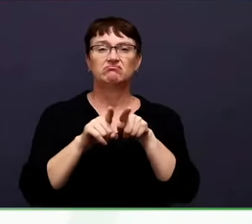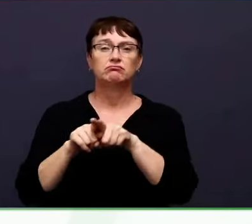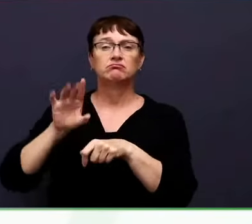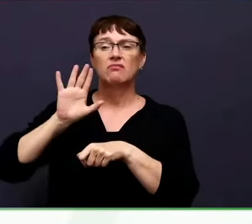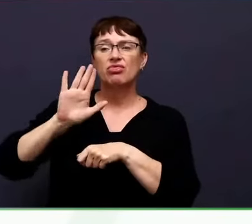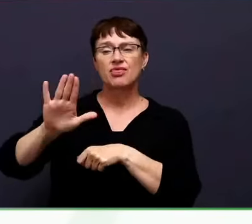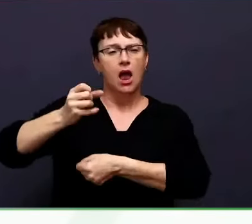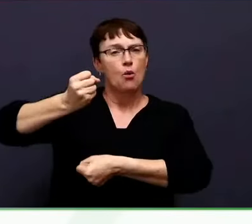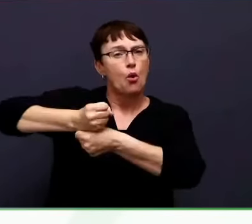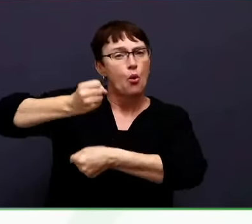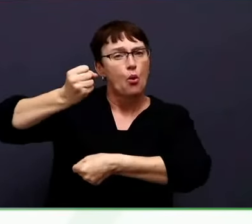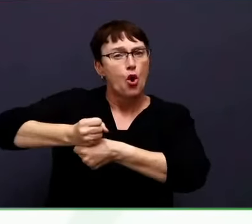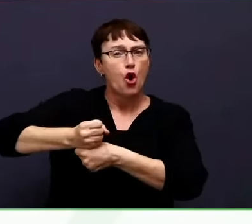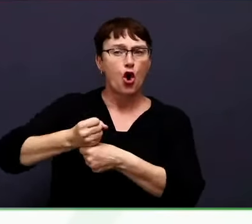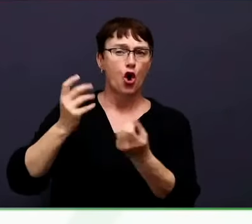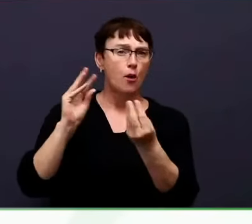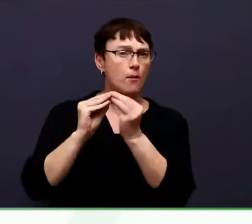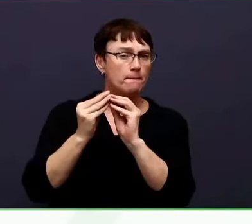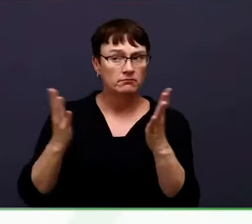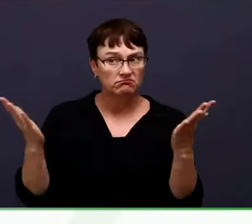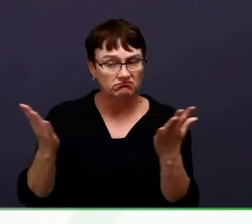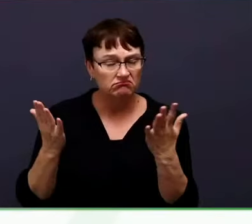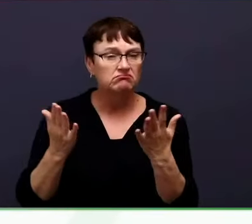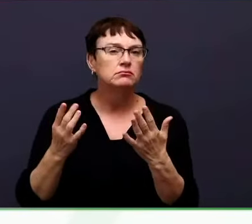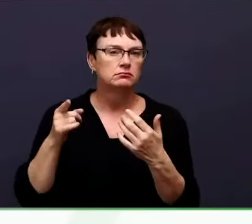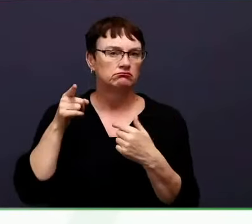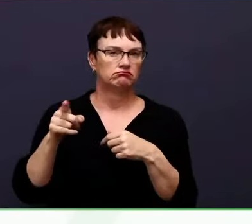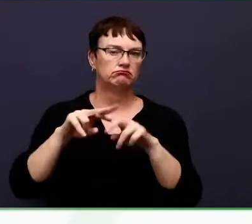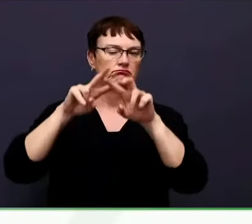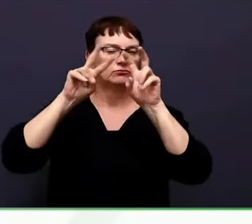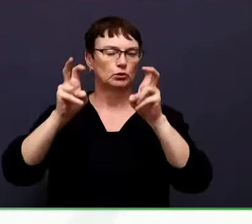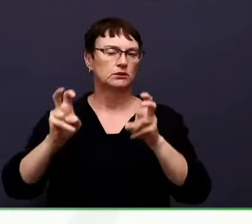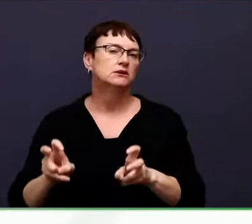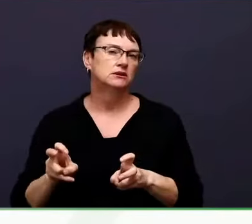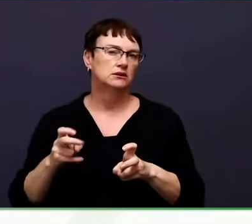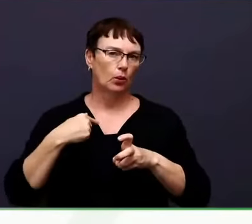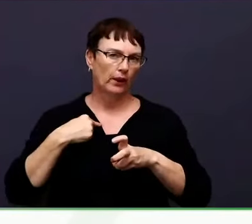condition to participate in full faster spacing in the National group.